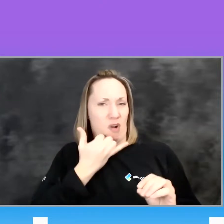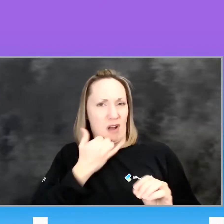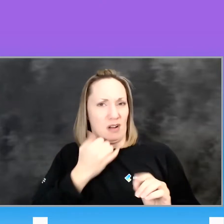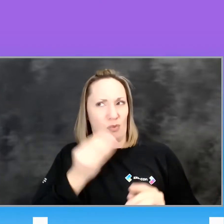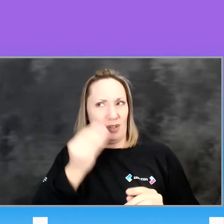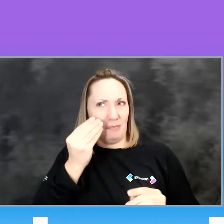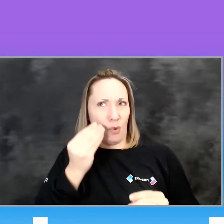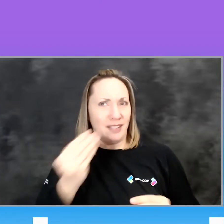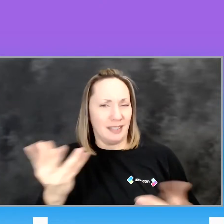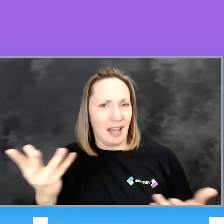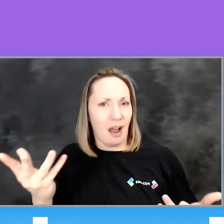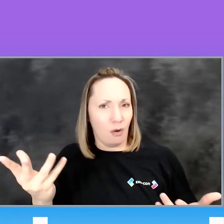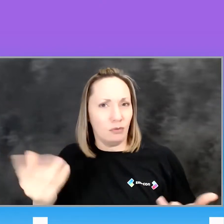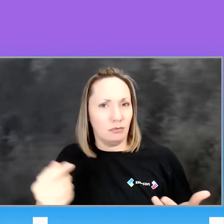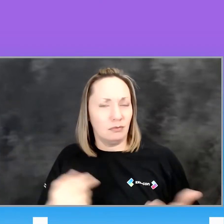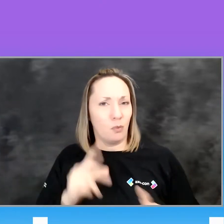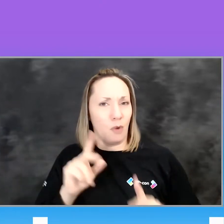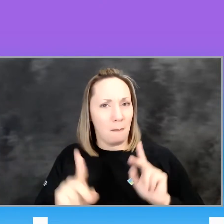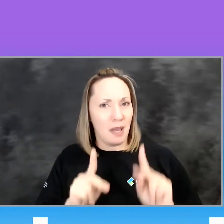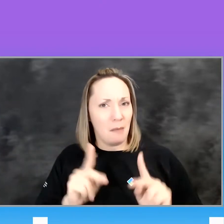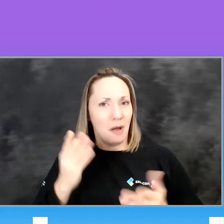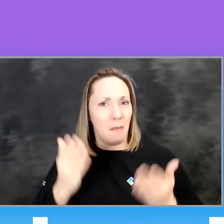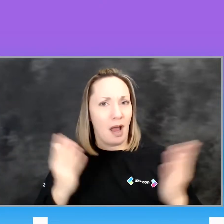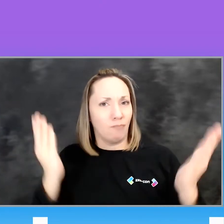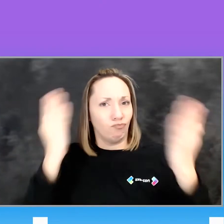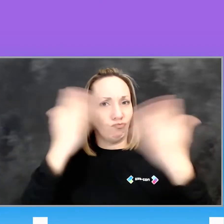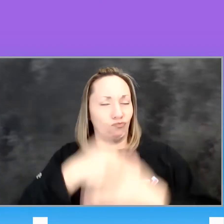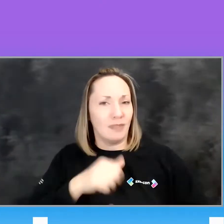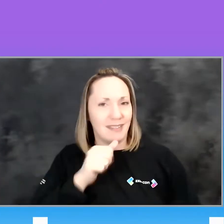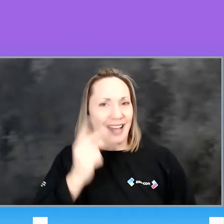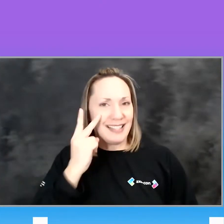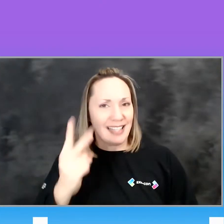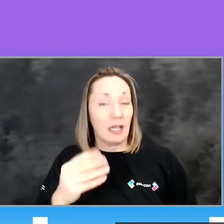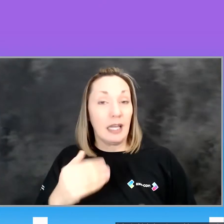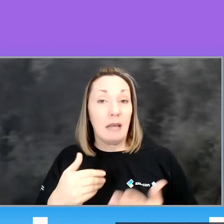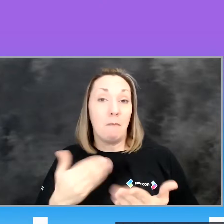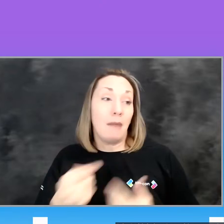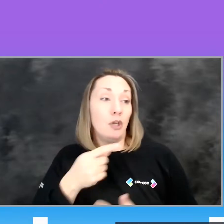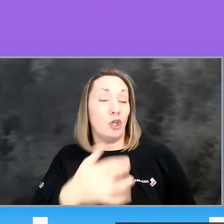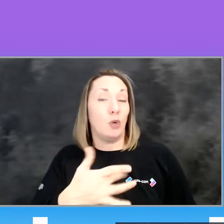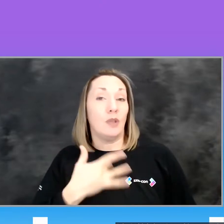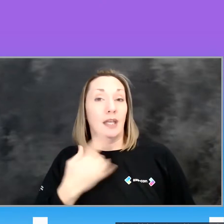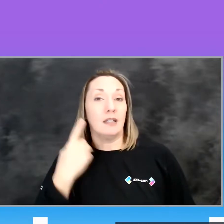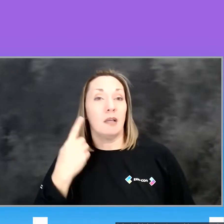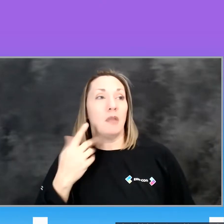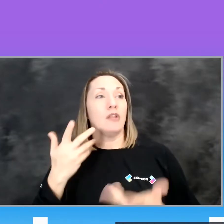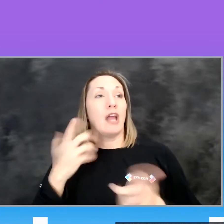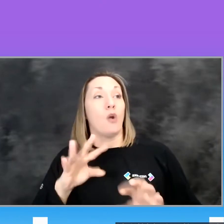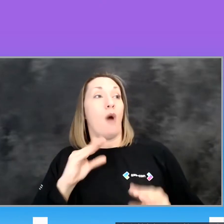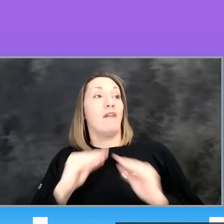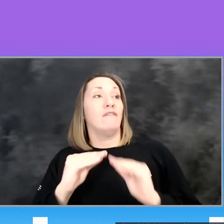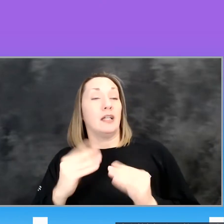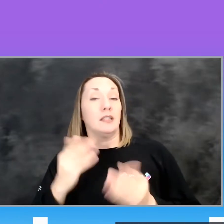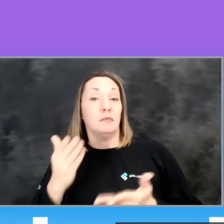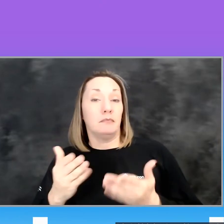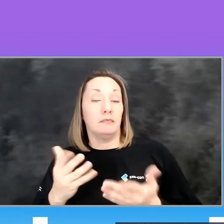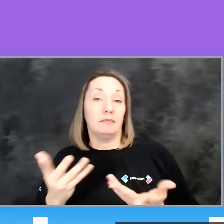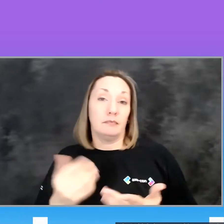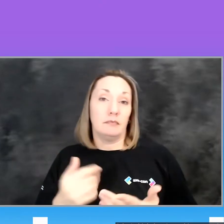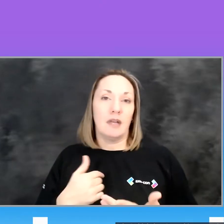wrong in pointing out what people may not see. Even if you think it's something that they